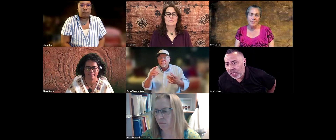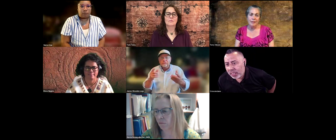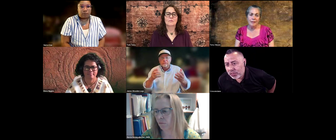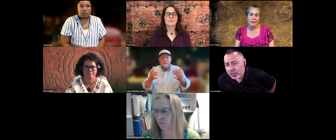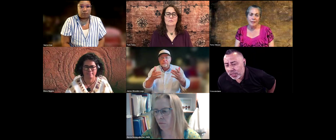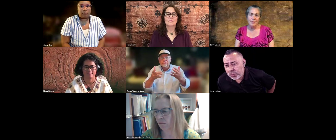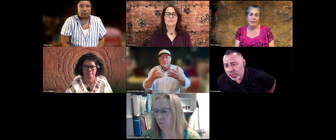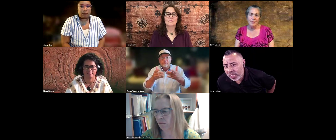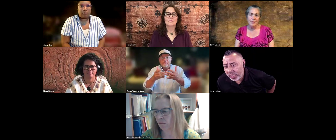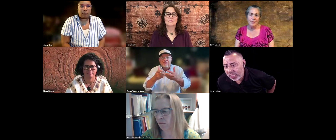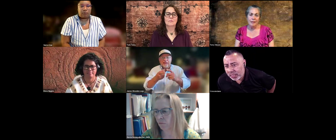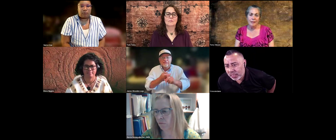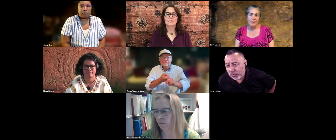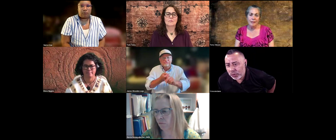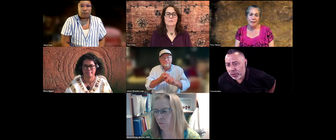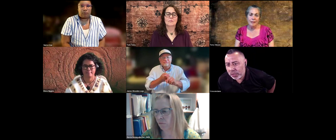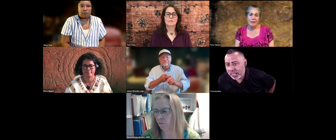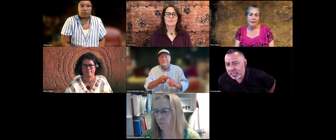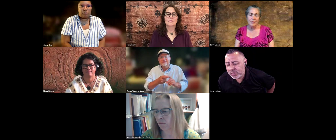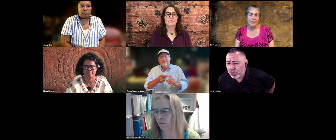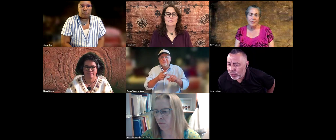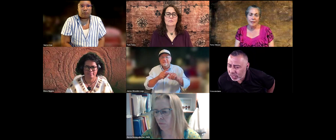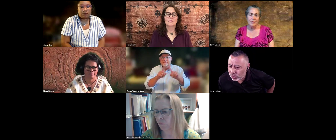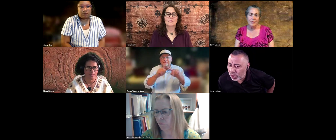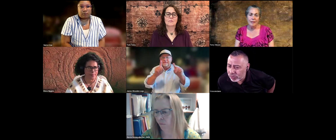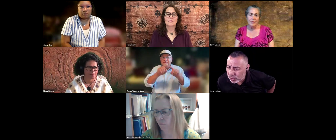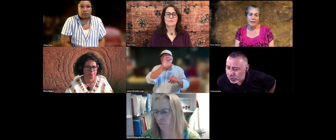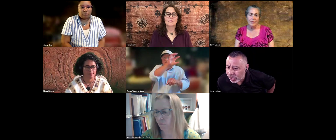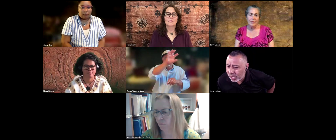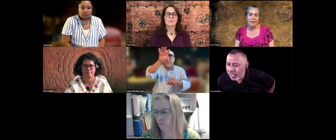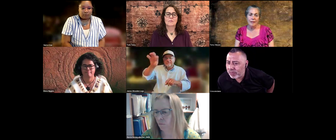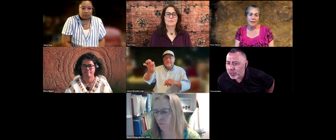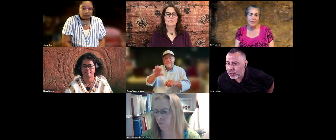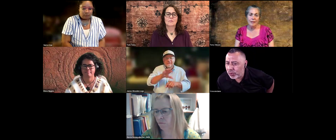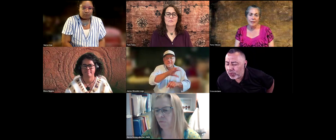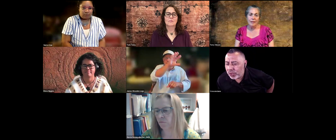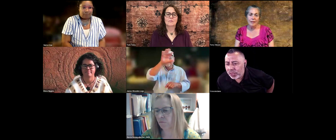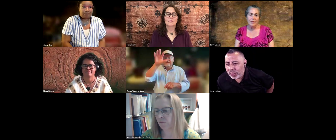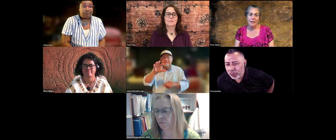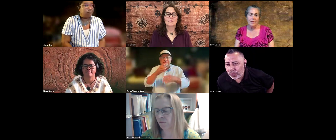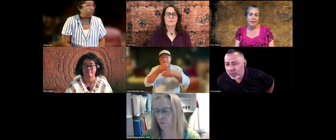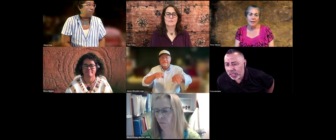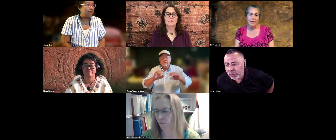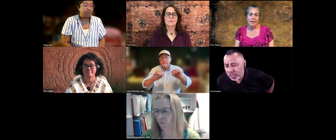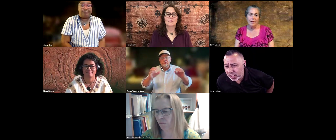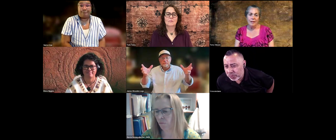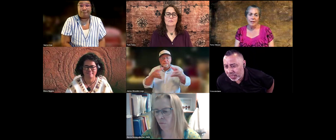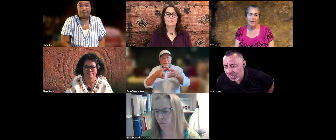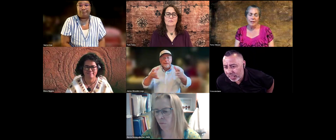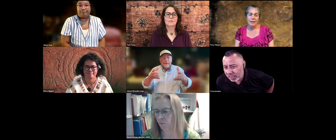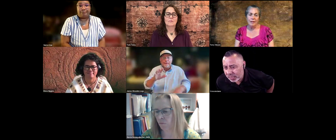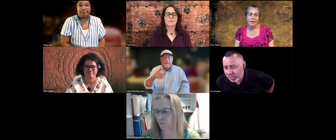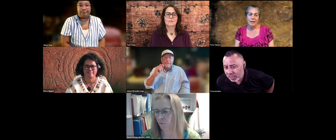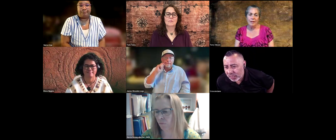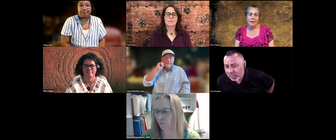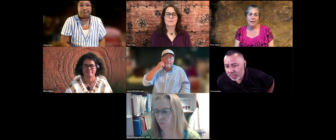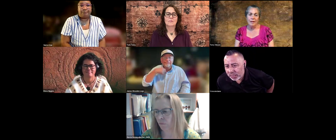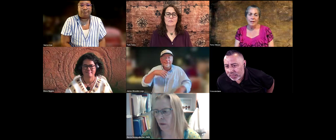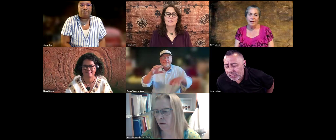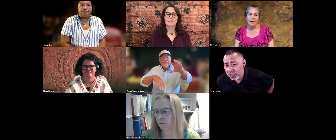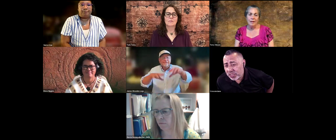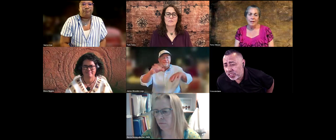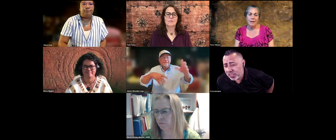And you start communicating and we realize, wait, you have a soul. I have a soul. And we develop friendships and connect.